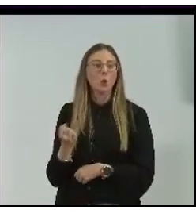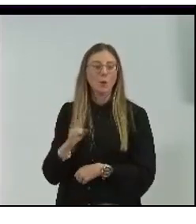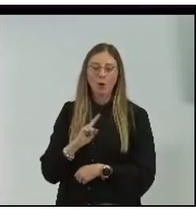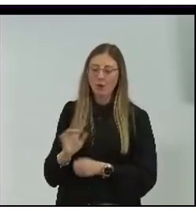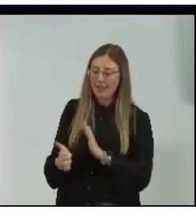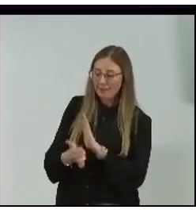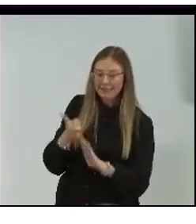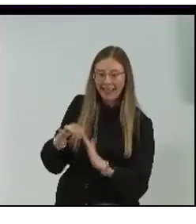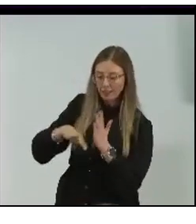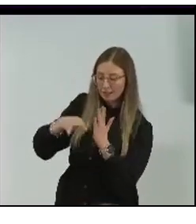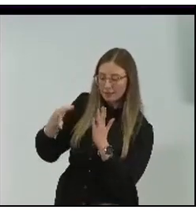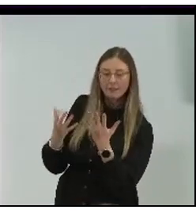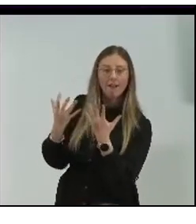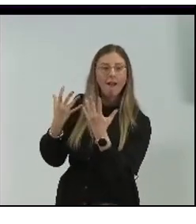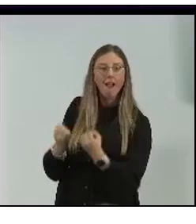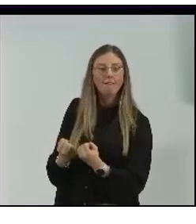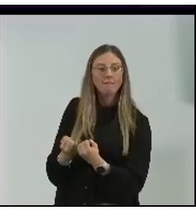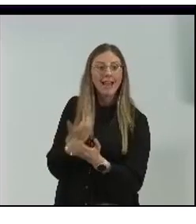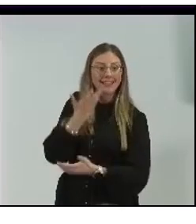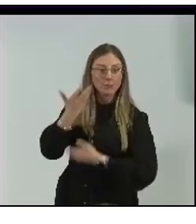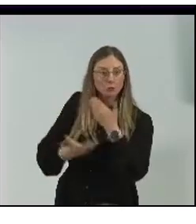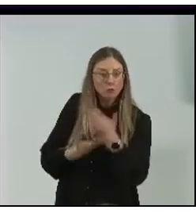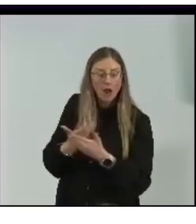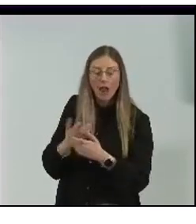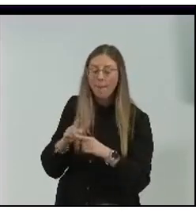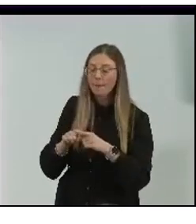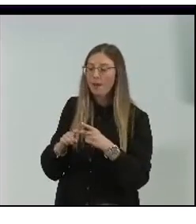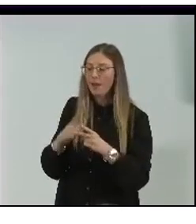I can go in that and describe the image. I can go in that and describe, I believe